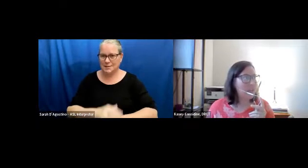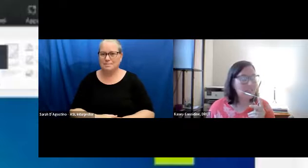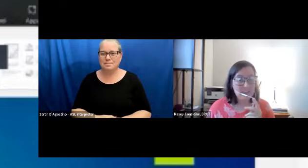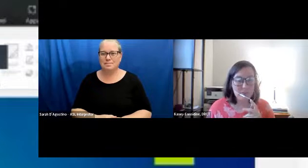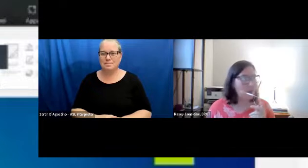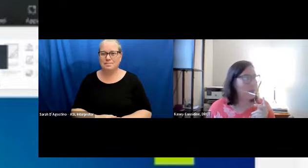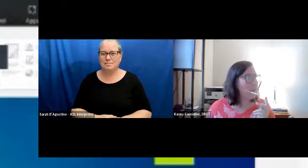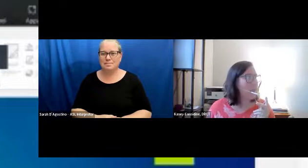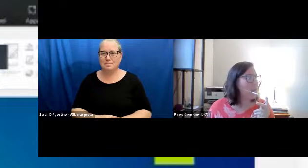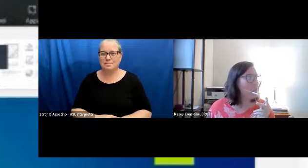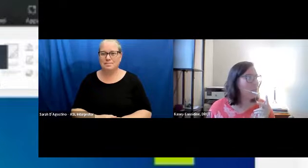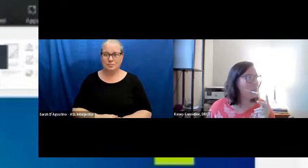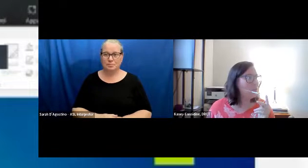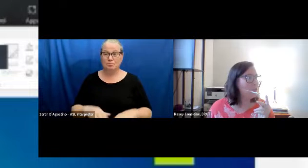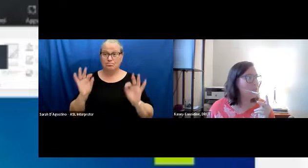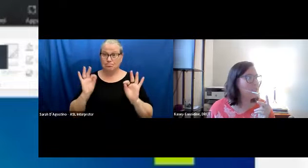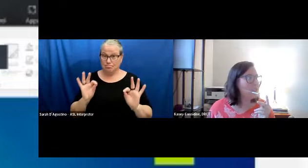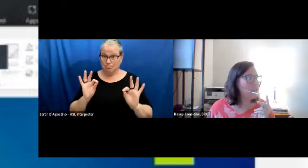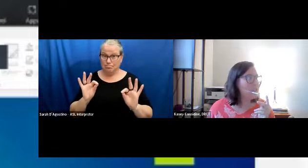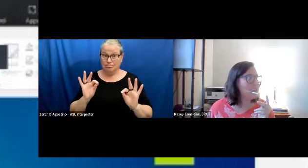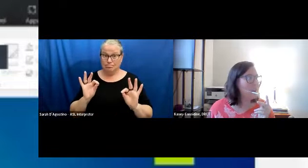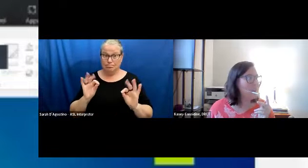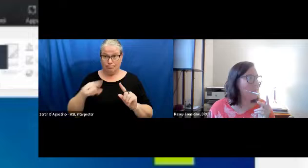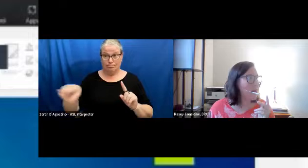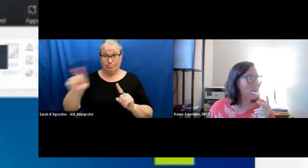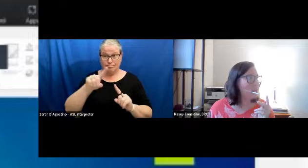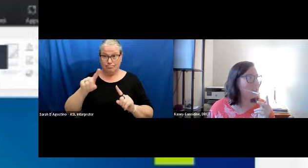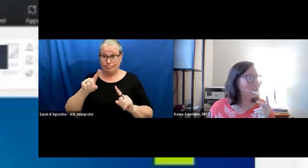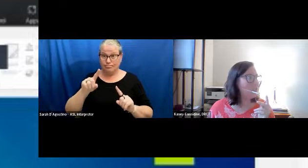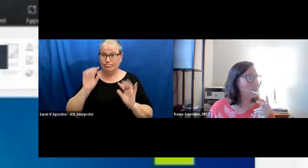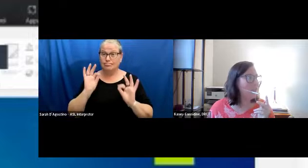is everyone able to see my screen